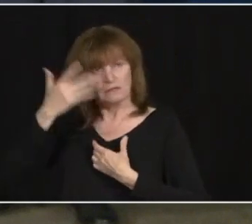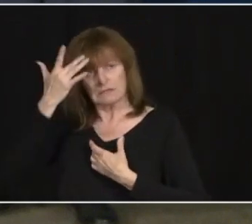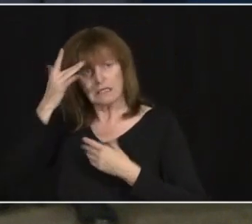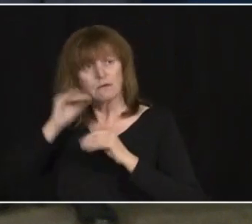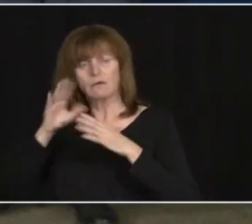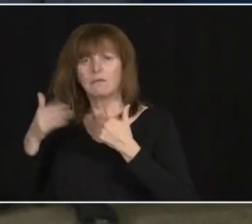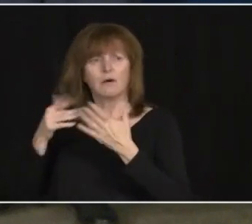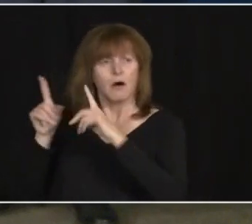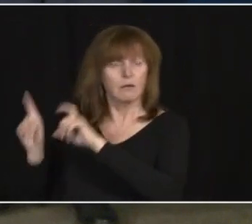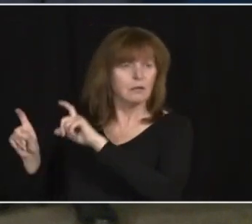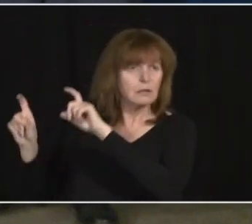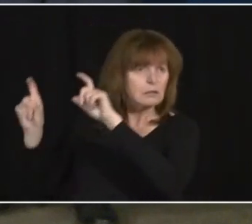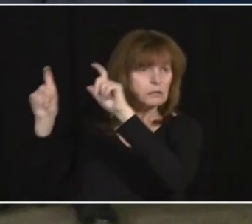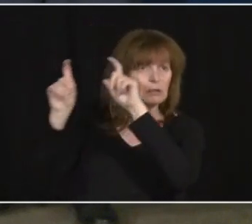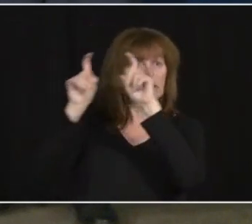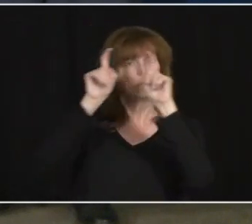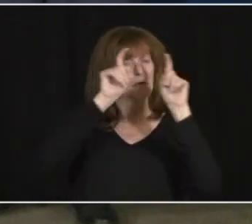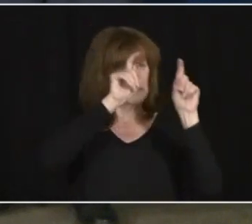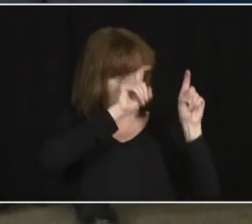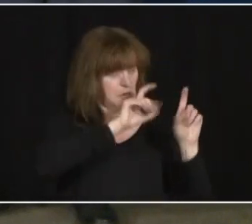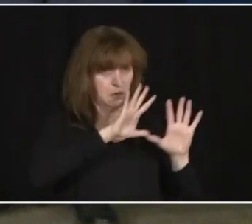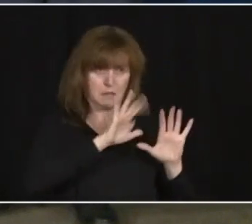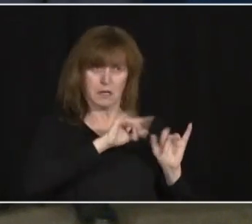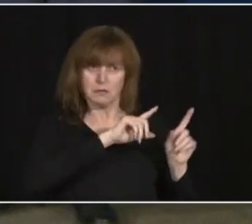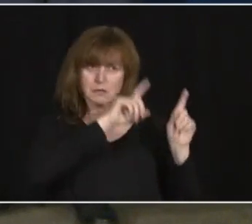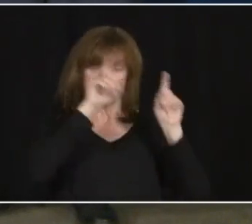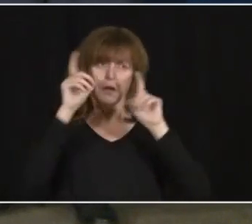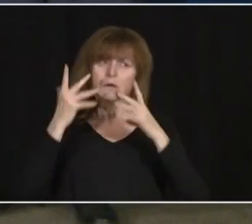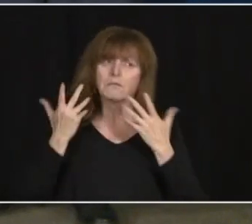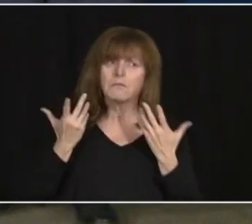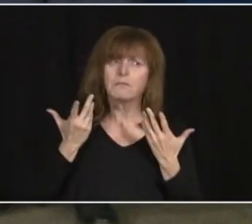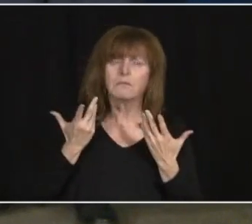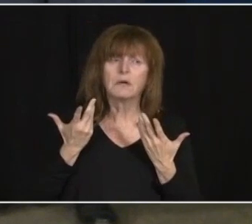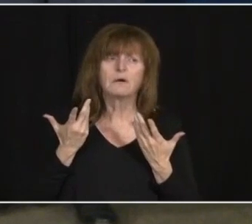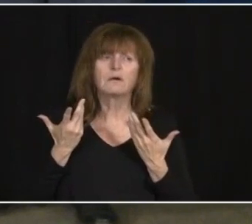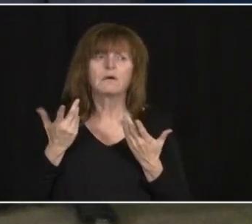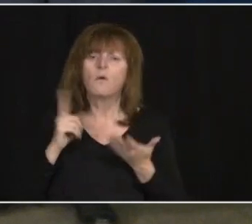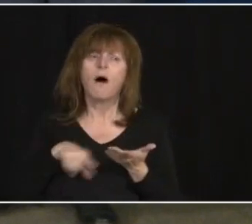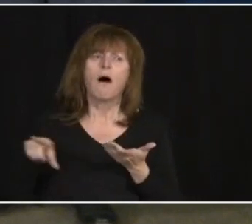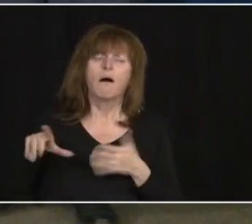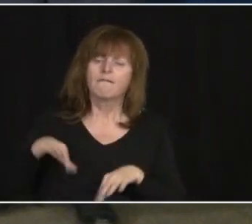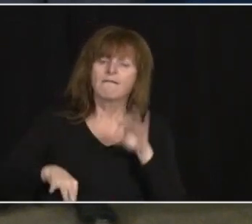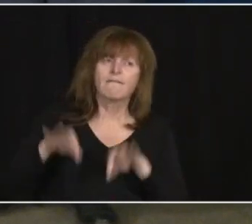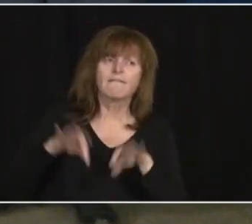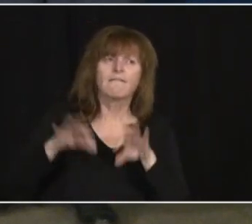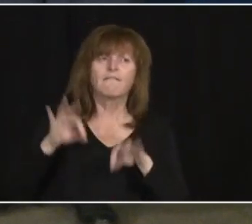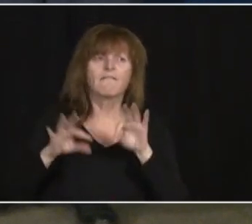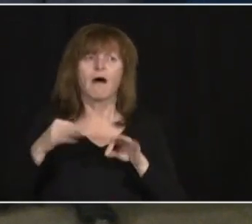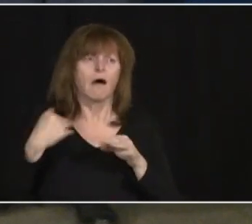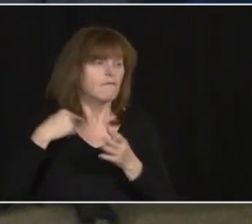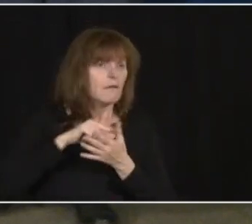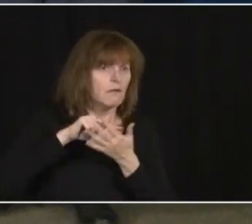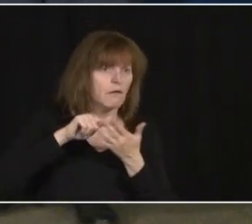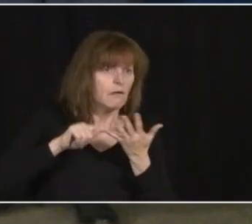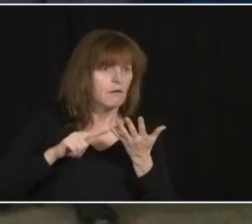And are you going. To be able to make the deals of those results available to the public --